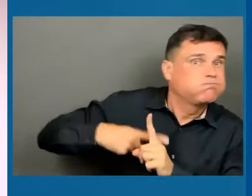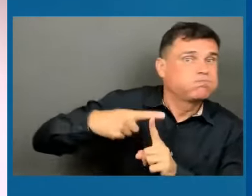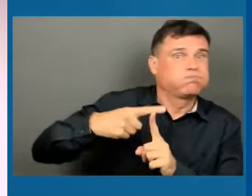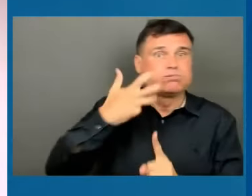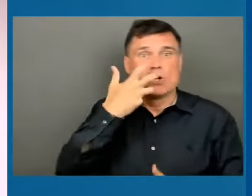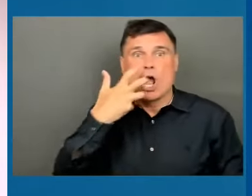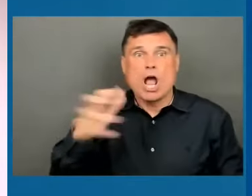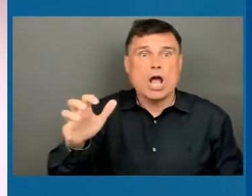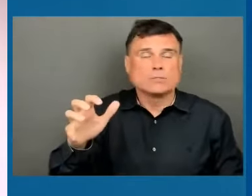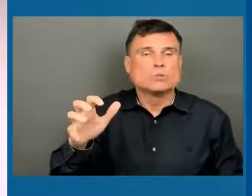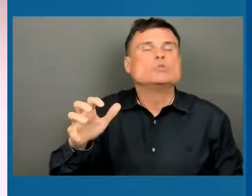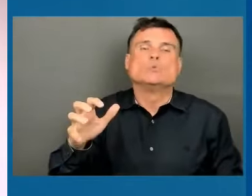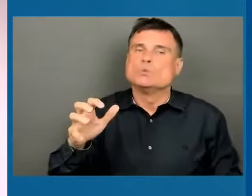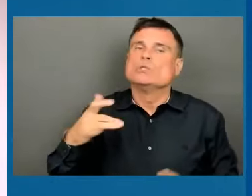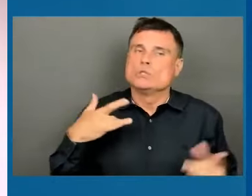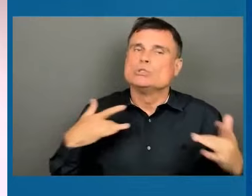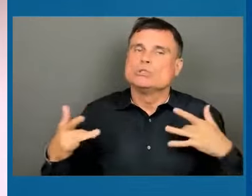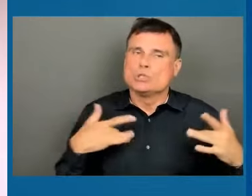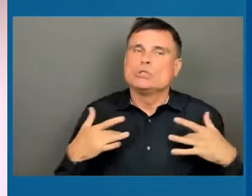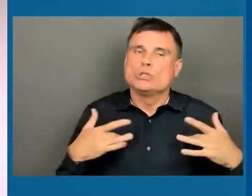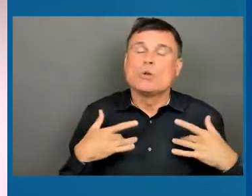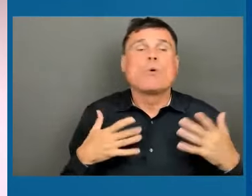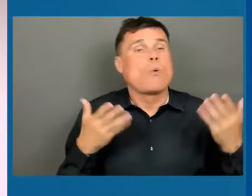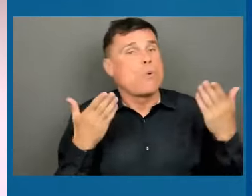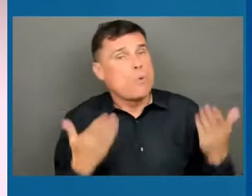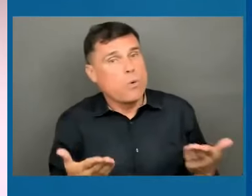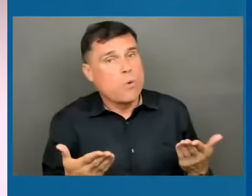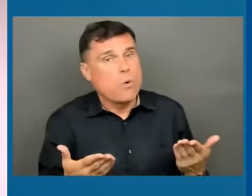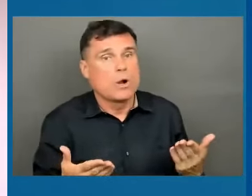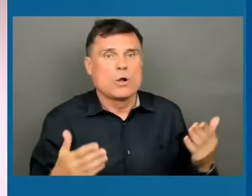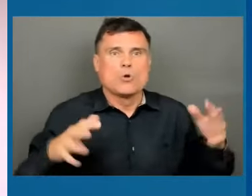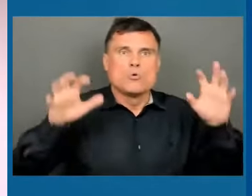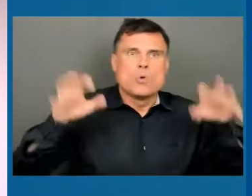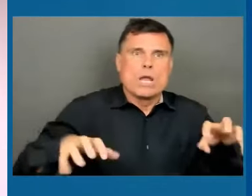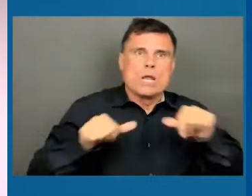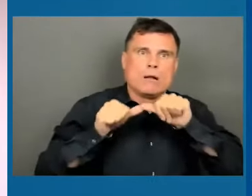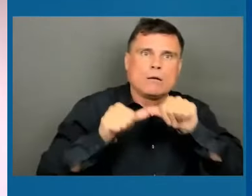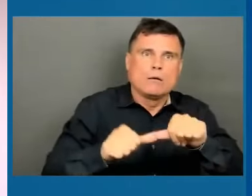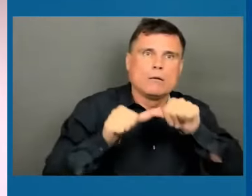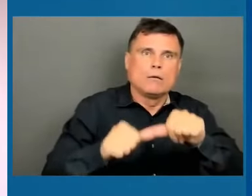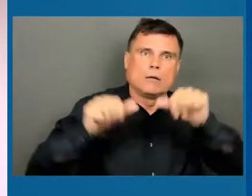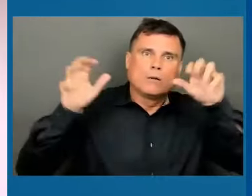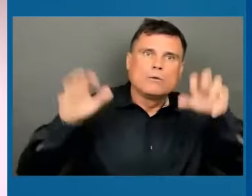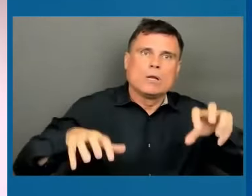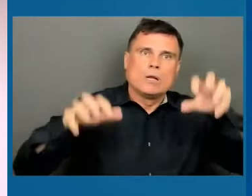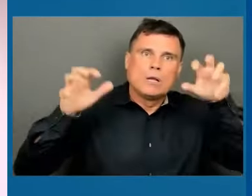ongoing or persistent Rachel patterns. Based on information that environment and climate